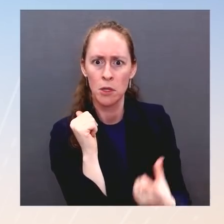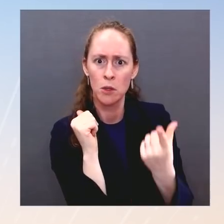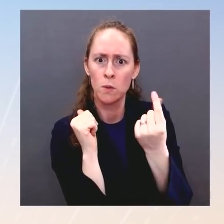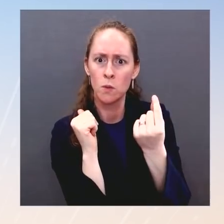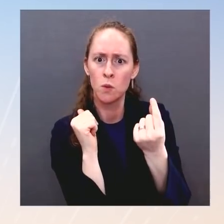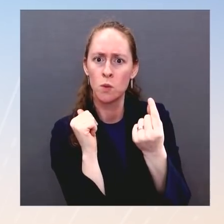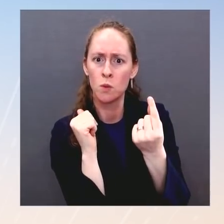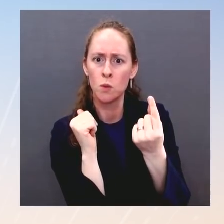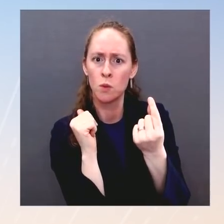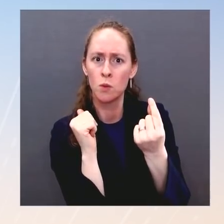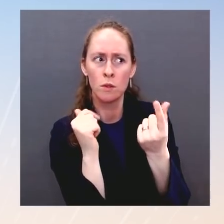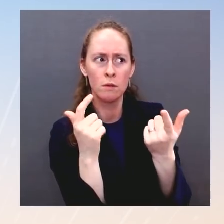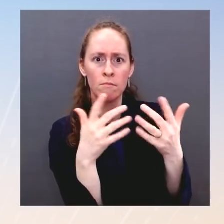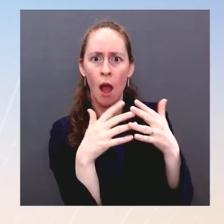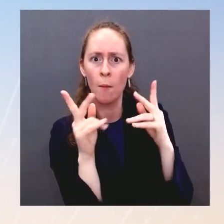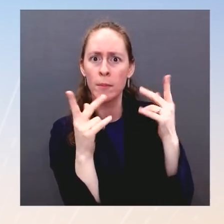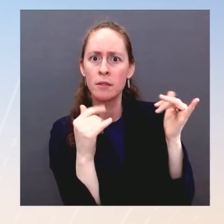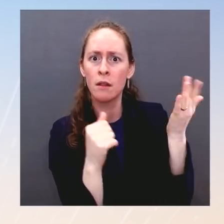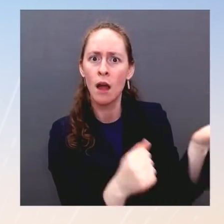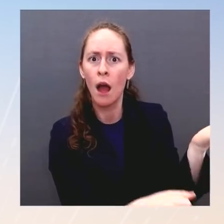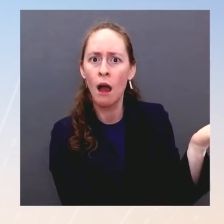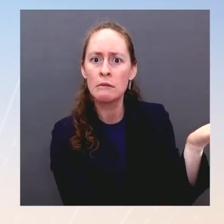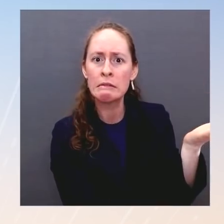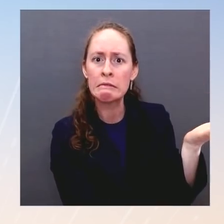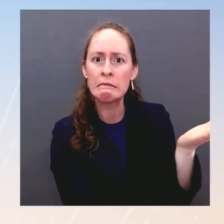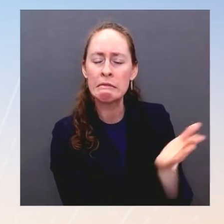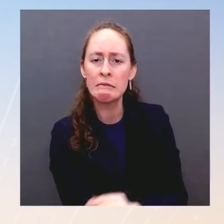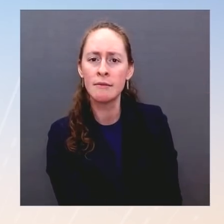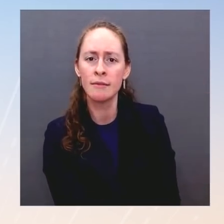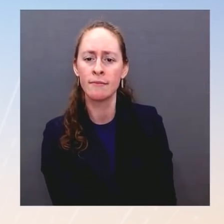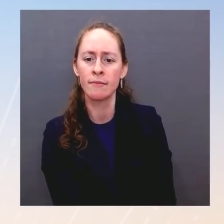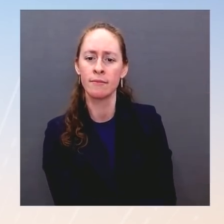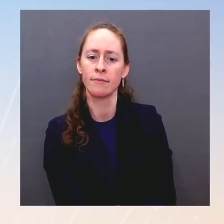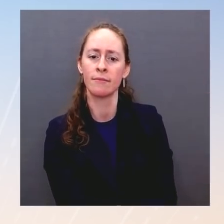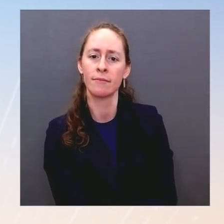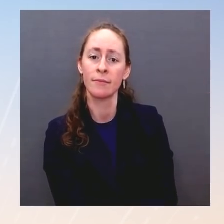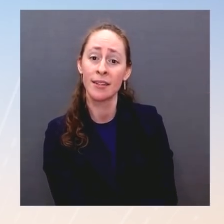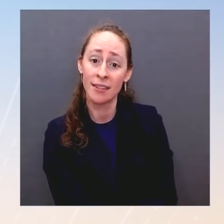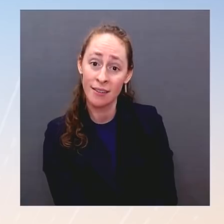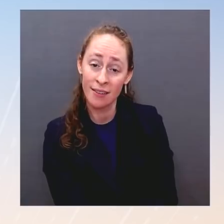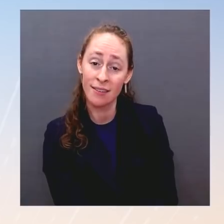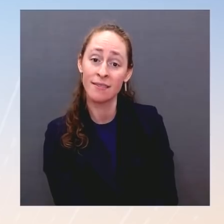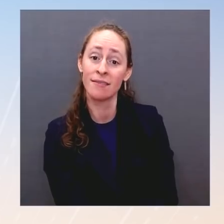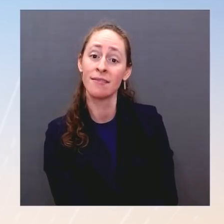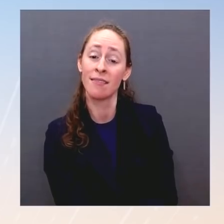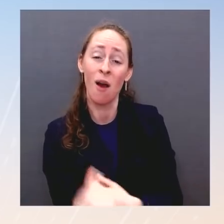that we have been warning for months now about the dire circumstances developing in Ukraine